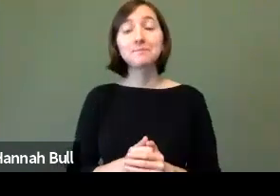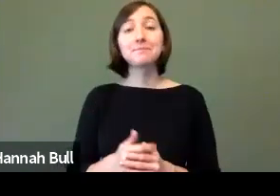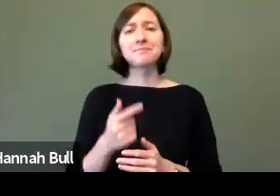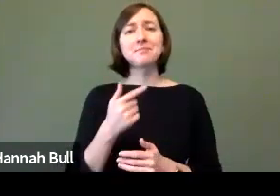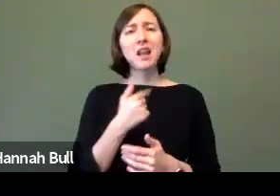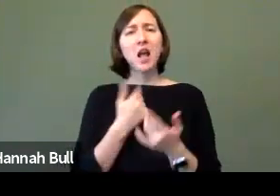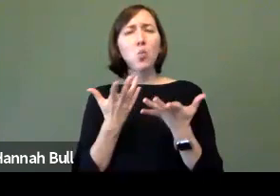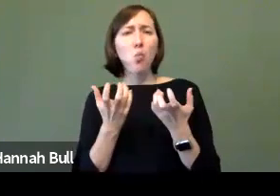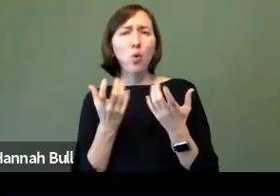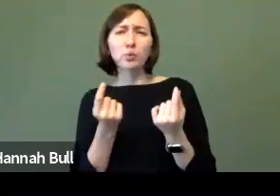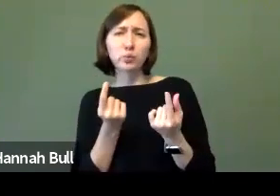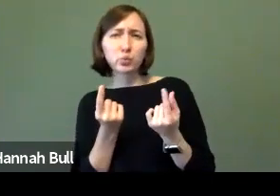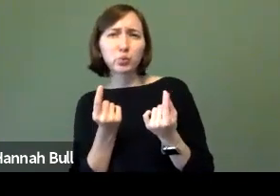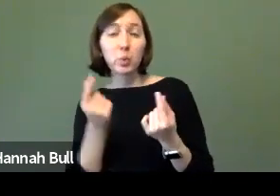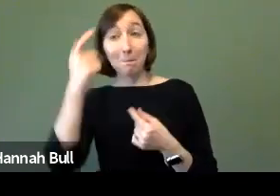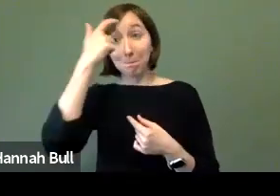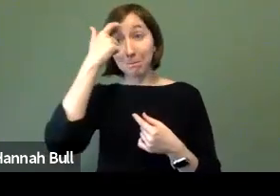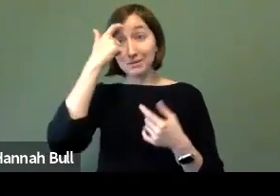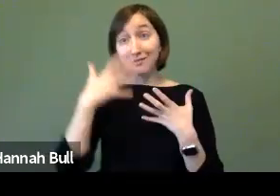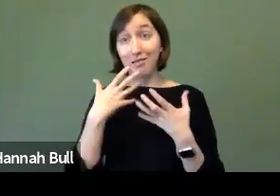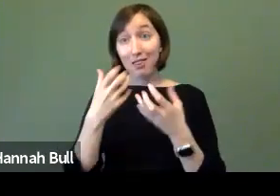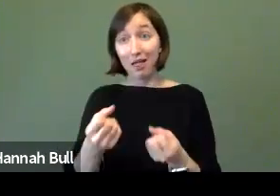first aid just as common as CPR.